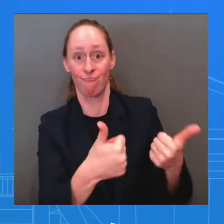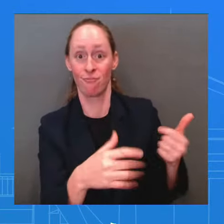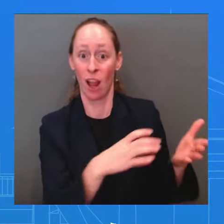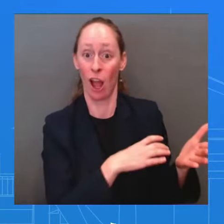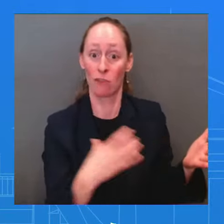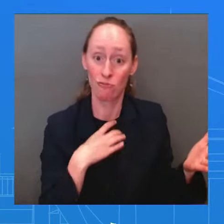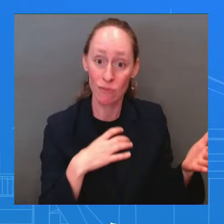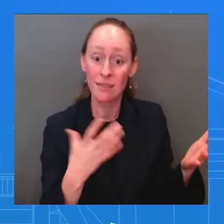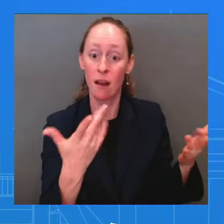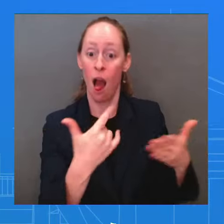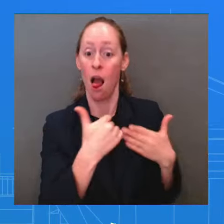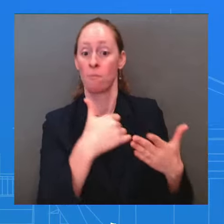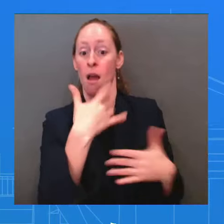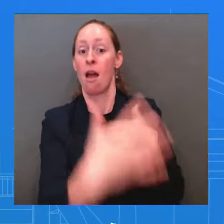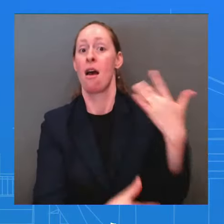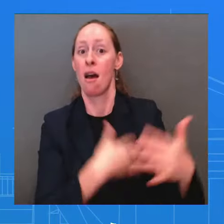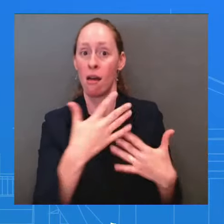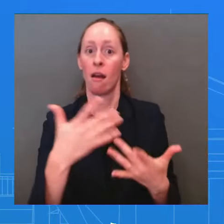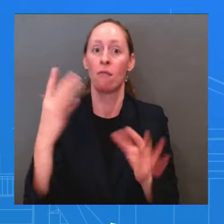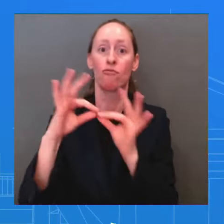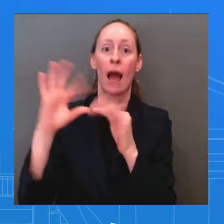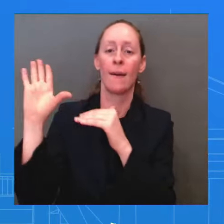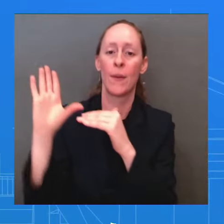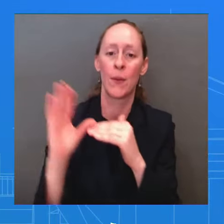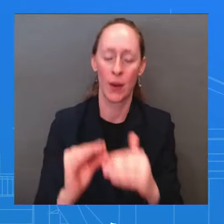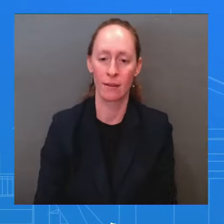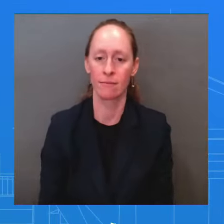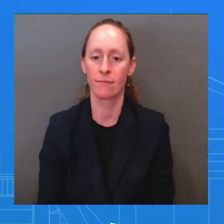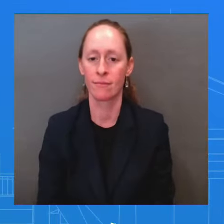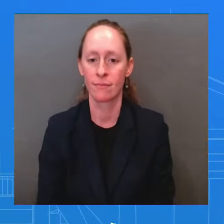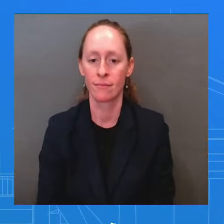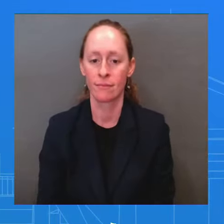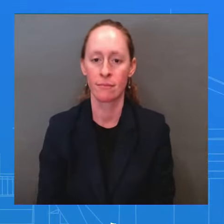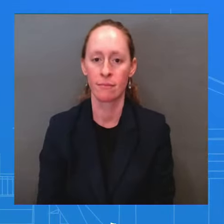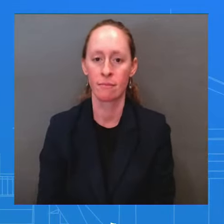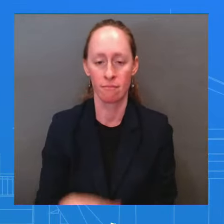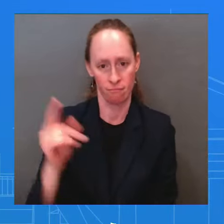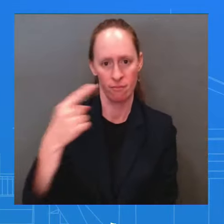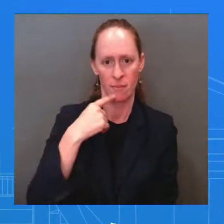The Press: But Ford says it's going to lose four and a half billion dollars this year on its EV division. Ms. Jean-Pierre: But look, I just laid out